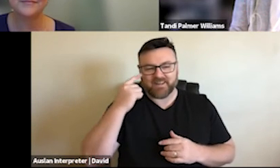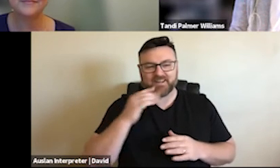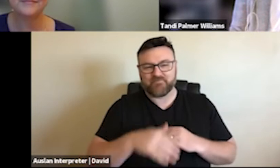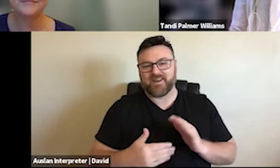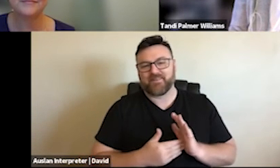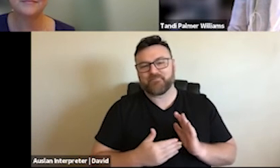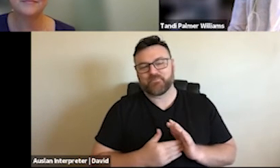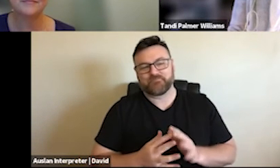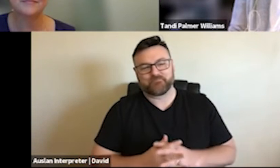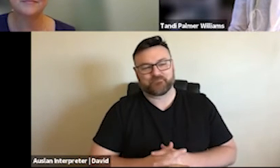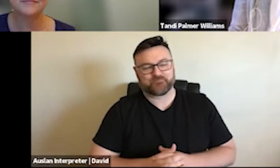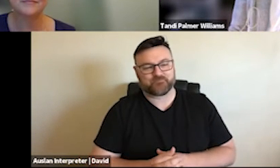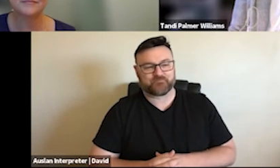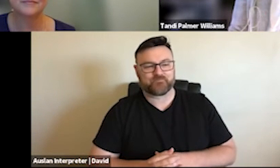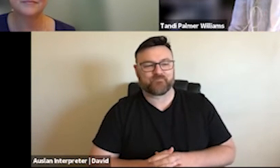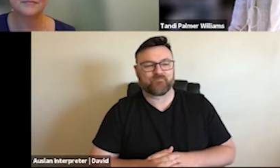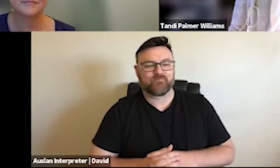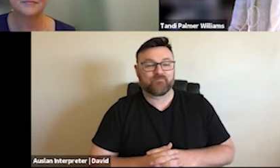I will just mention some of the further resources.